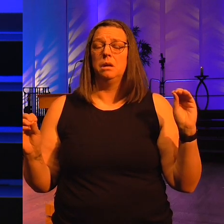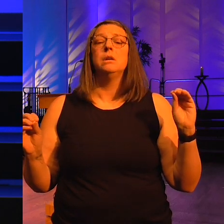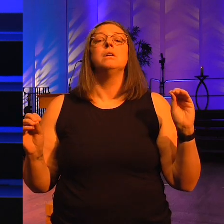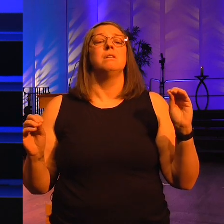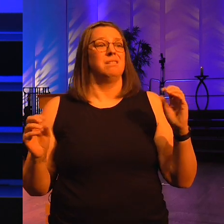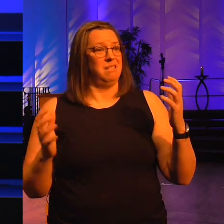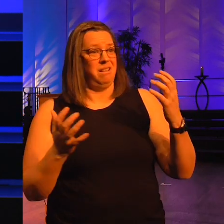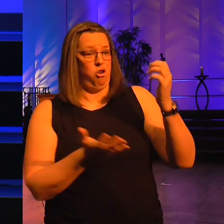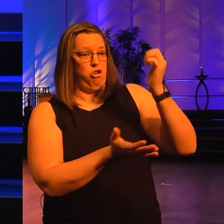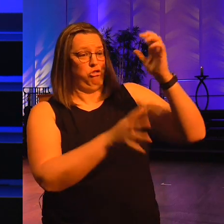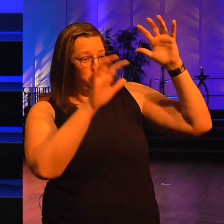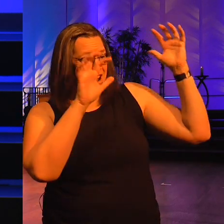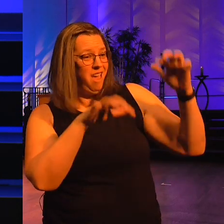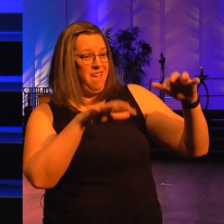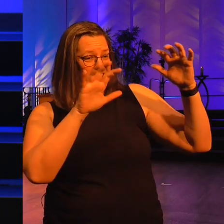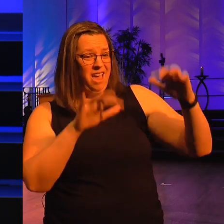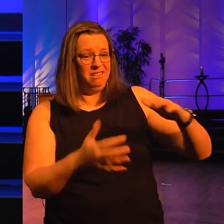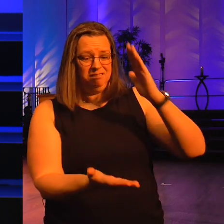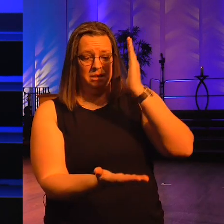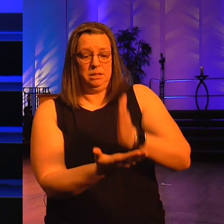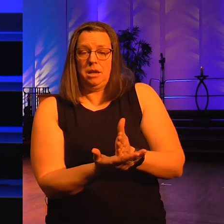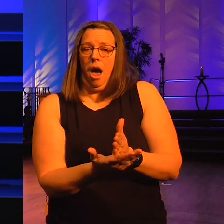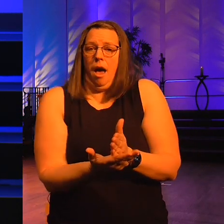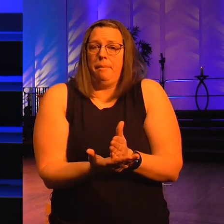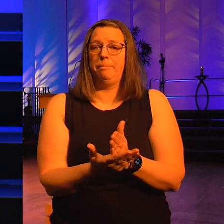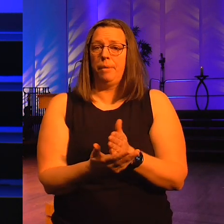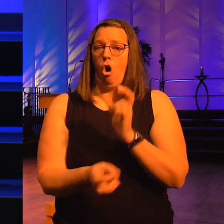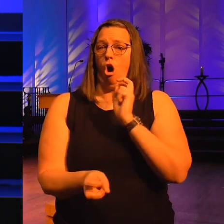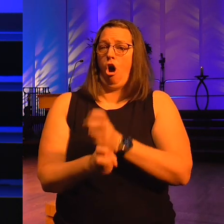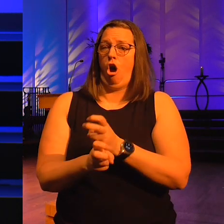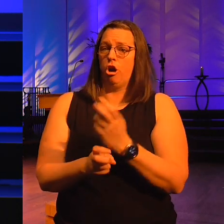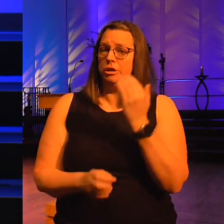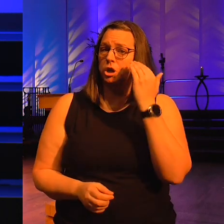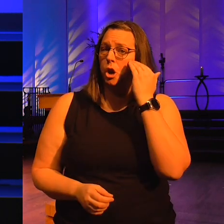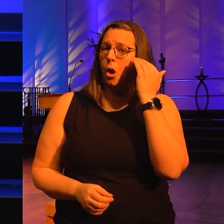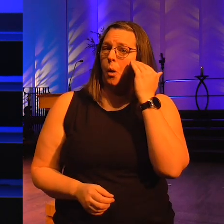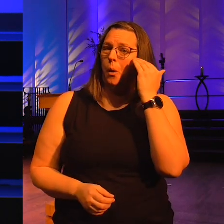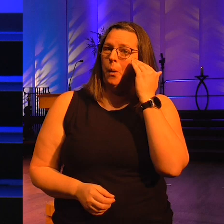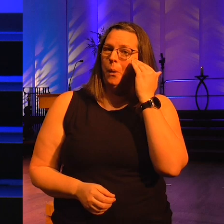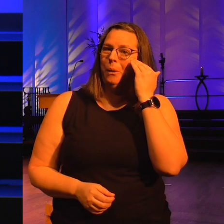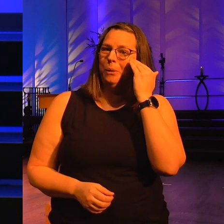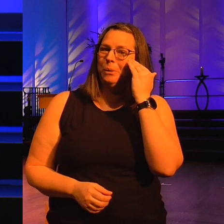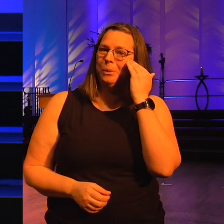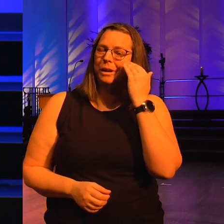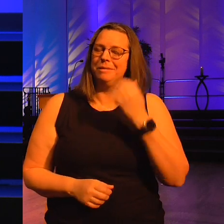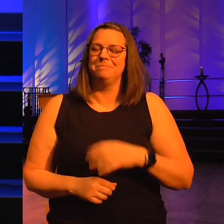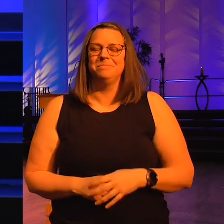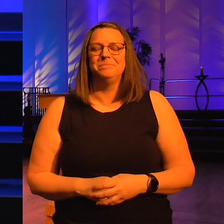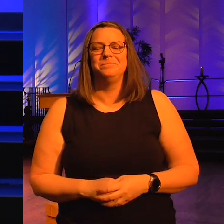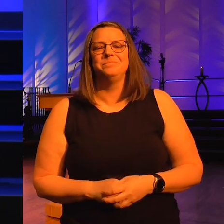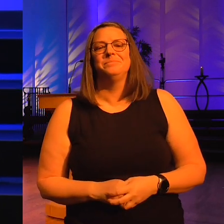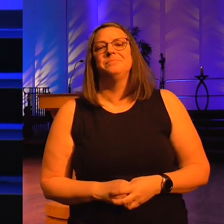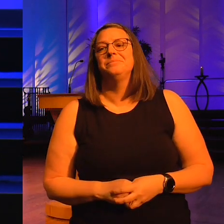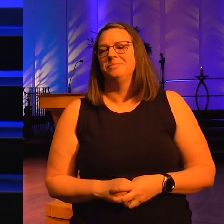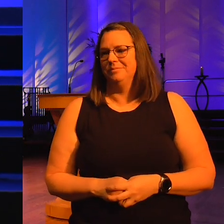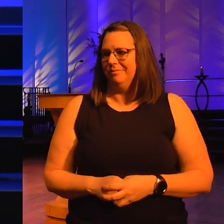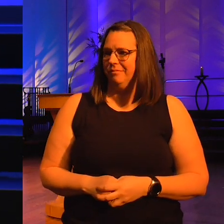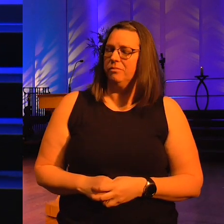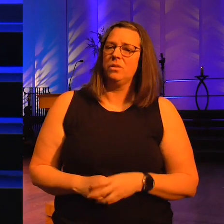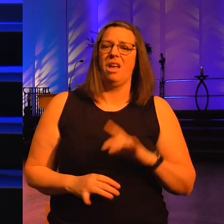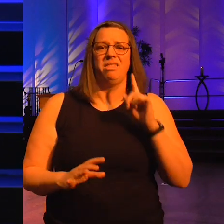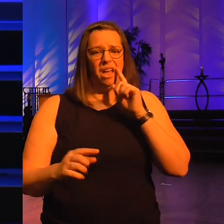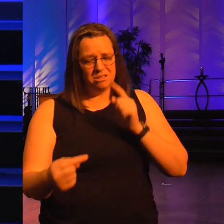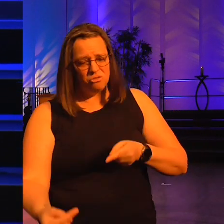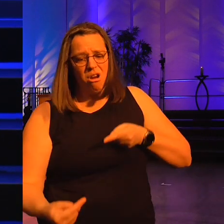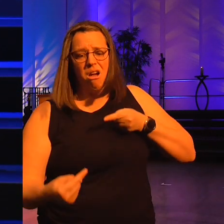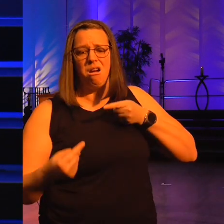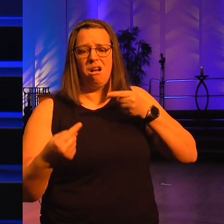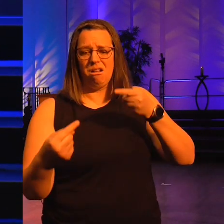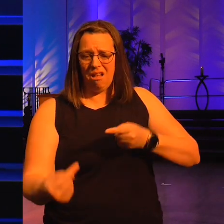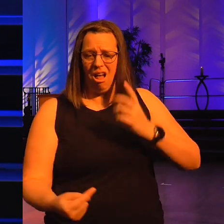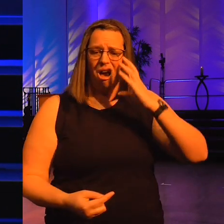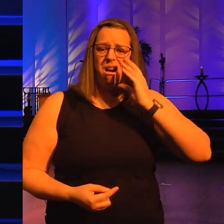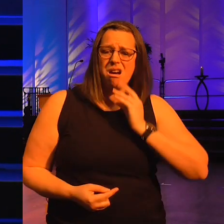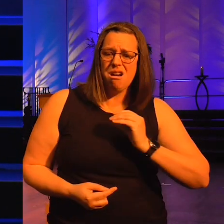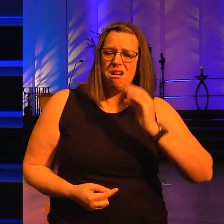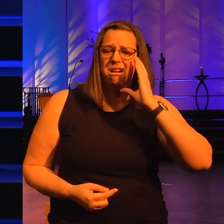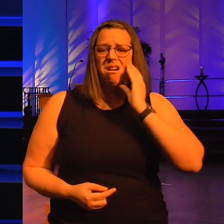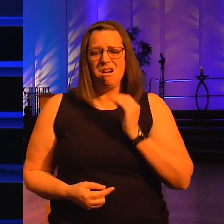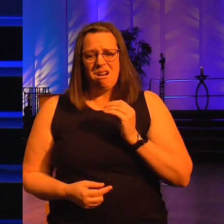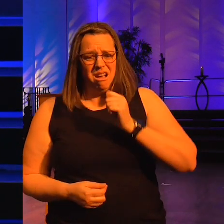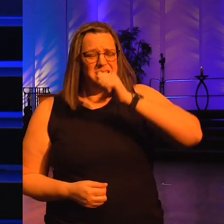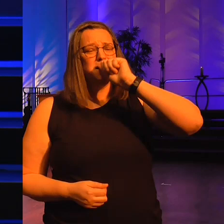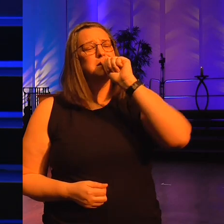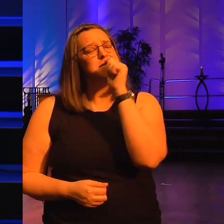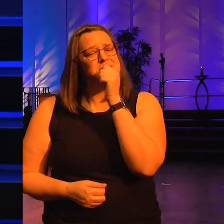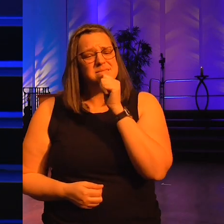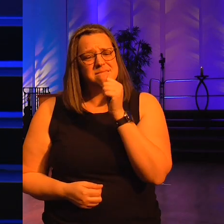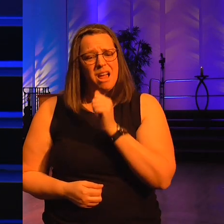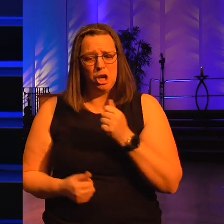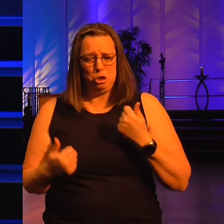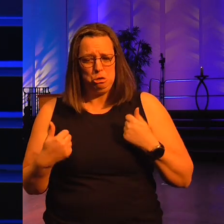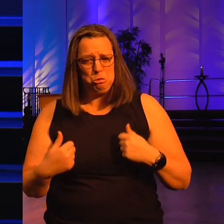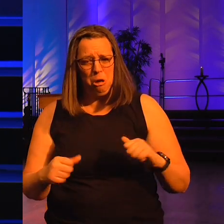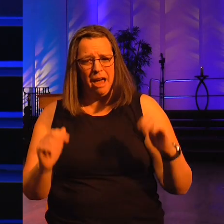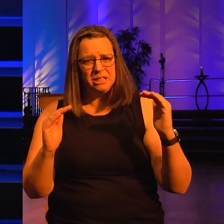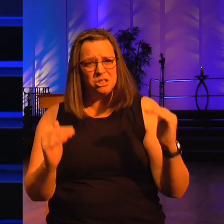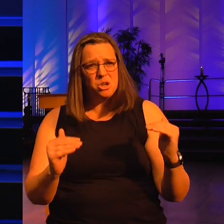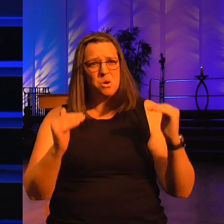more it's hard to feel and all you notice the struggle of climbing above the rise in water